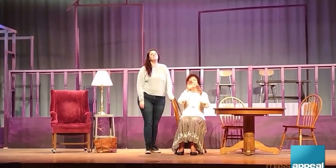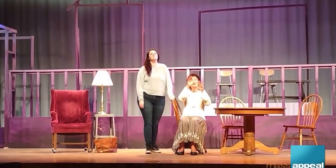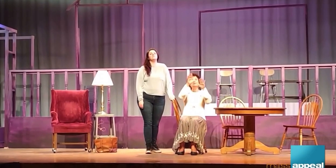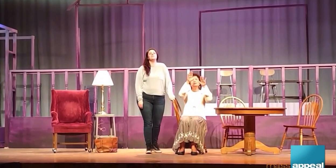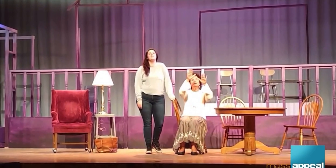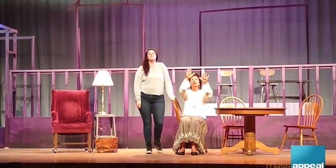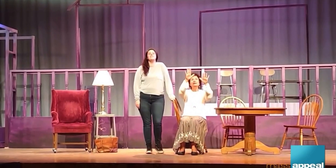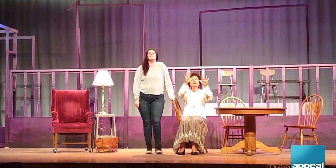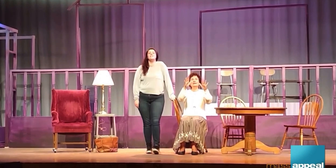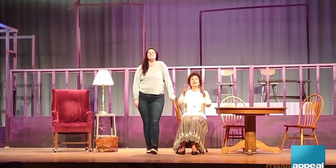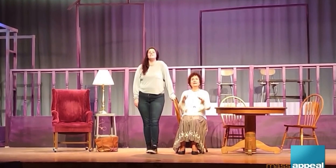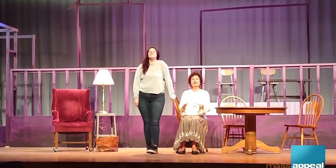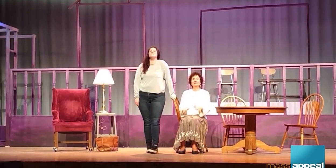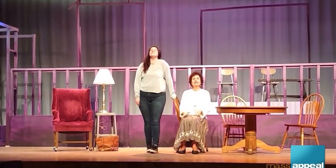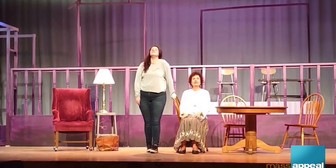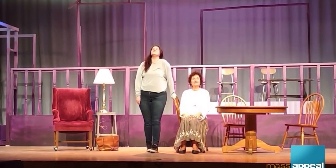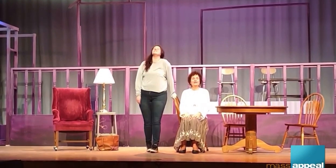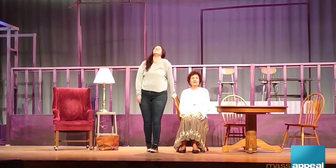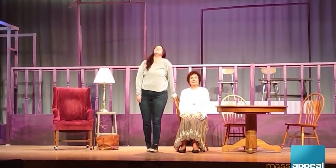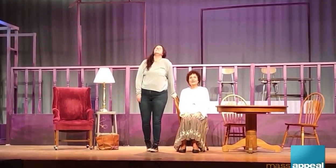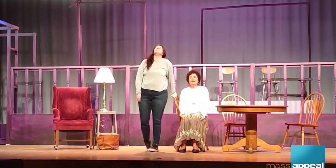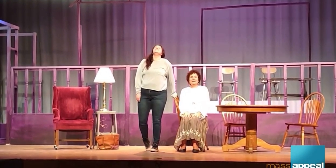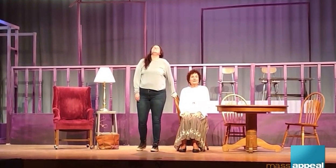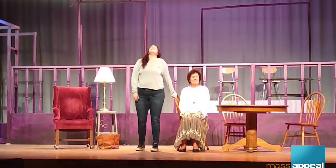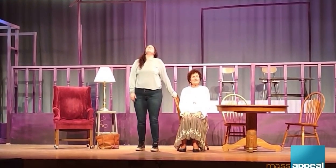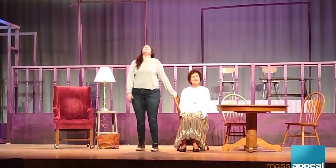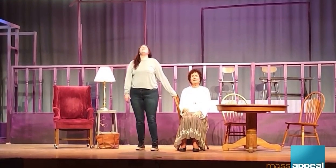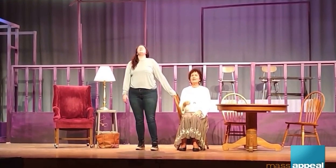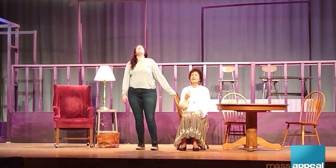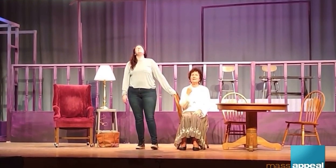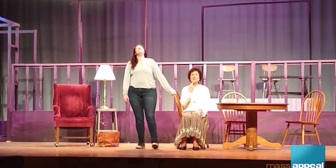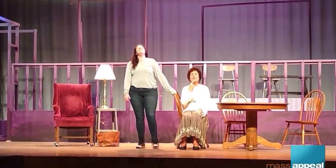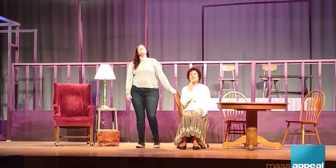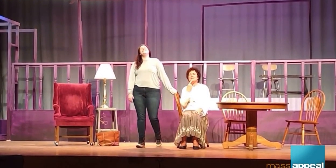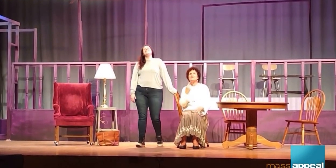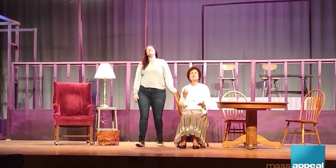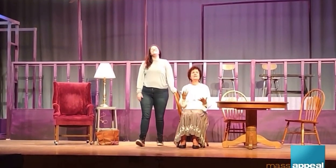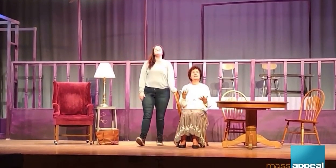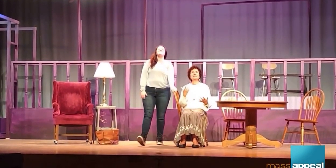have a full signing cast on stage, so usually when you think about an interpreted production